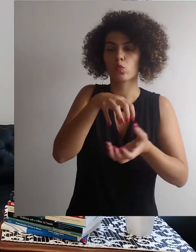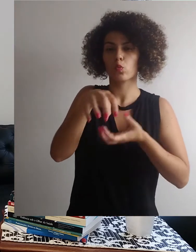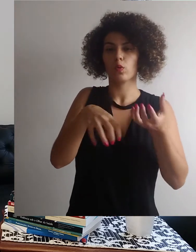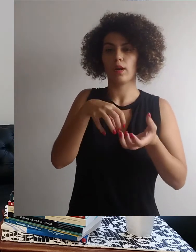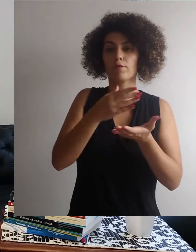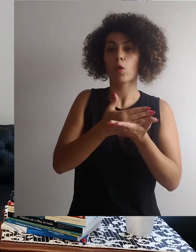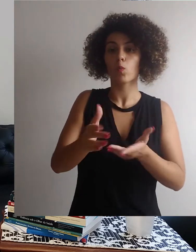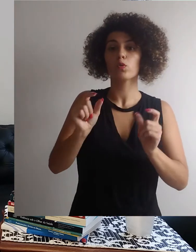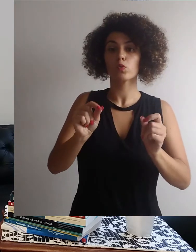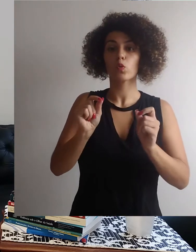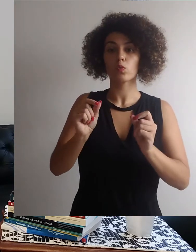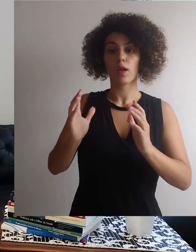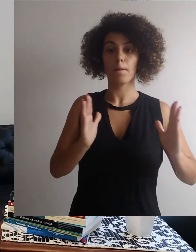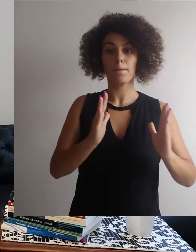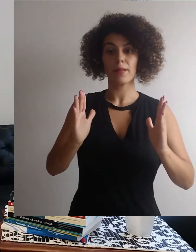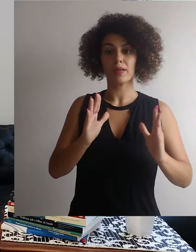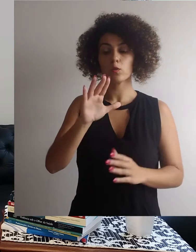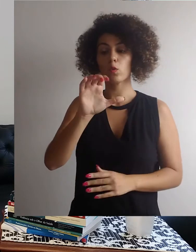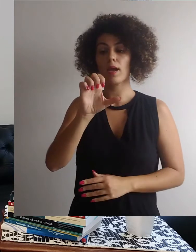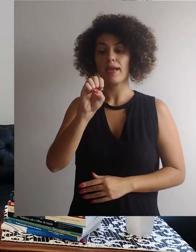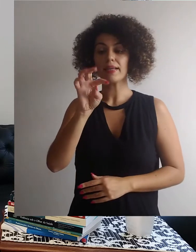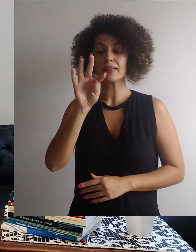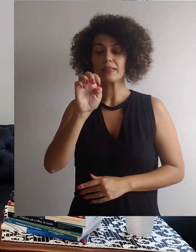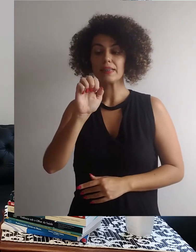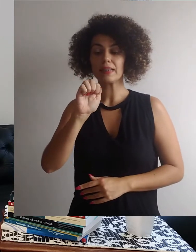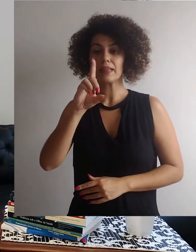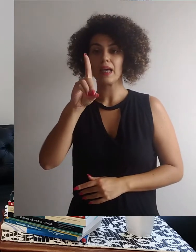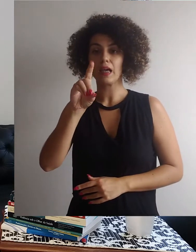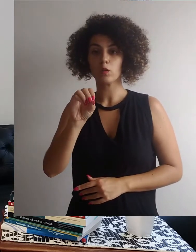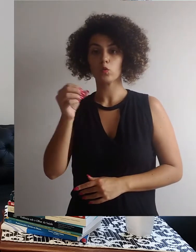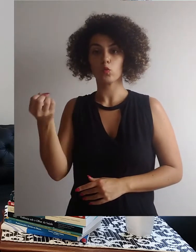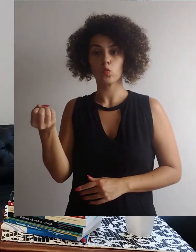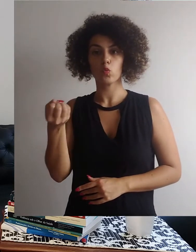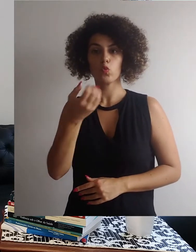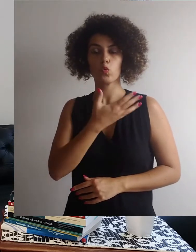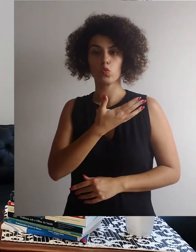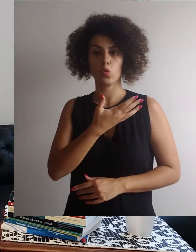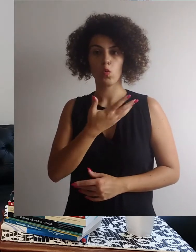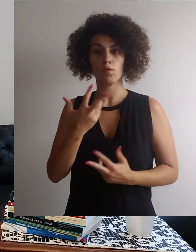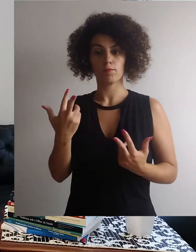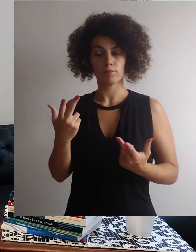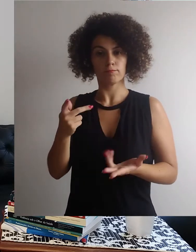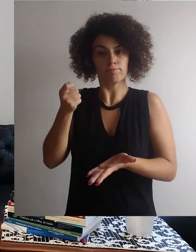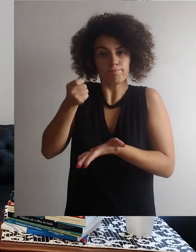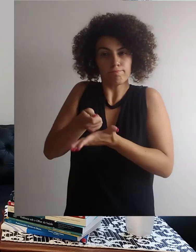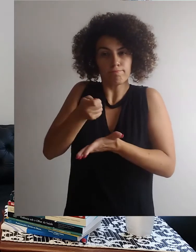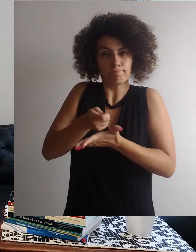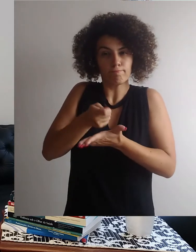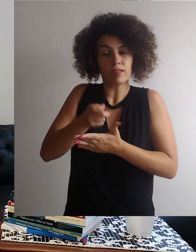Thus begins the Estado Novo, the repressive dictatorial period that resonated with other dictatorships of the time,